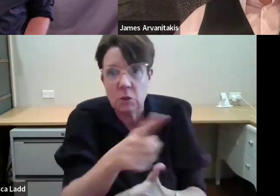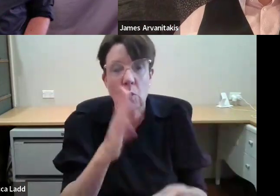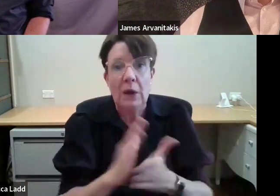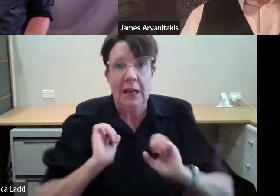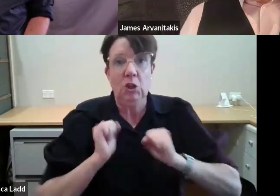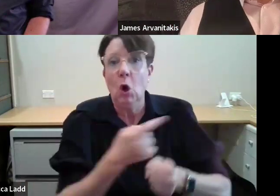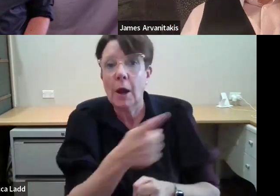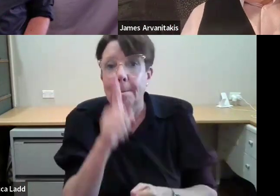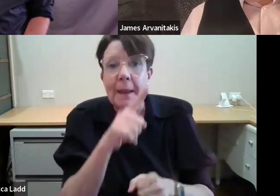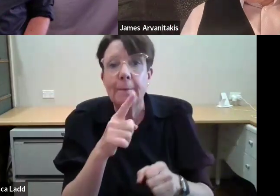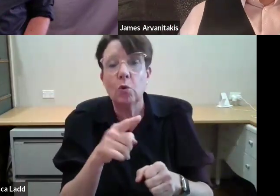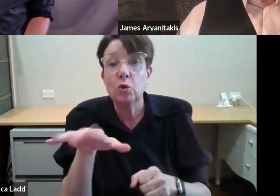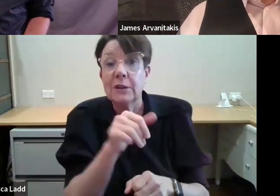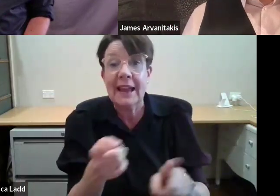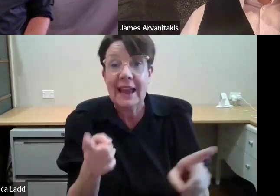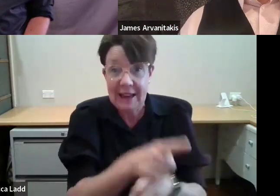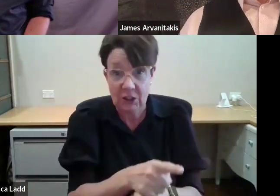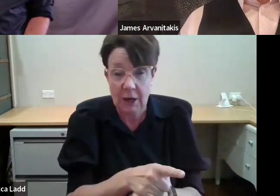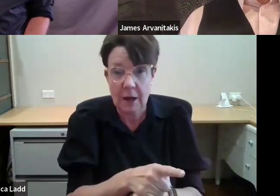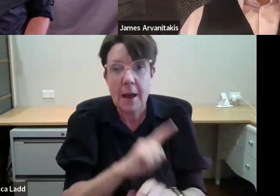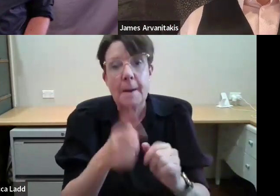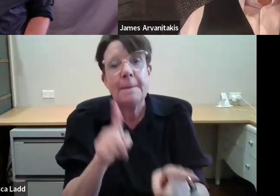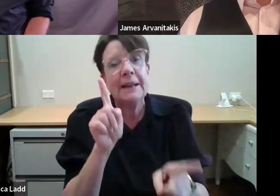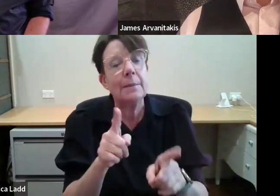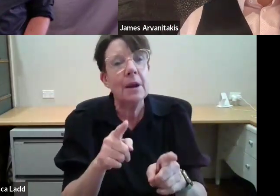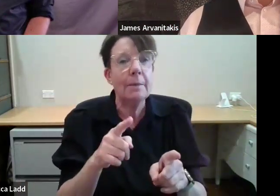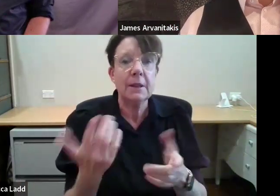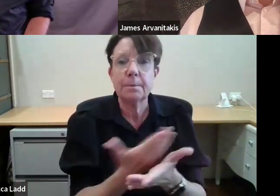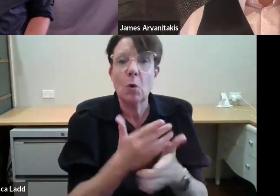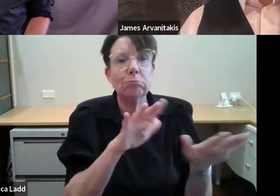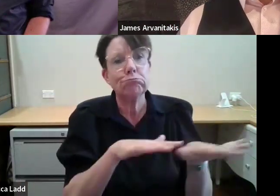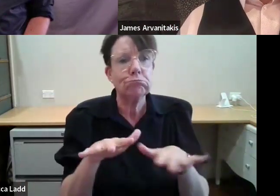that we, as Arts Leaders, did you think about when we are engaging with someone,